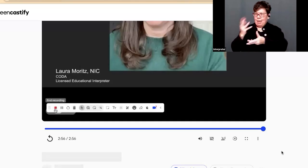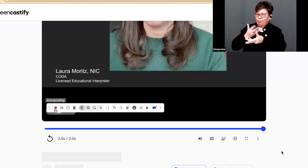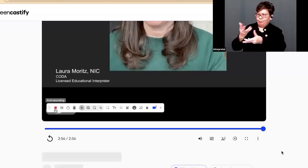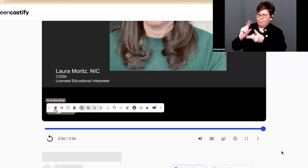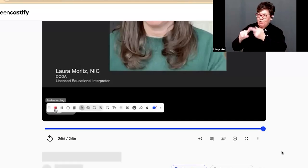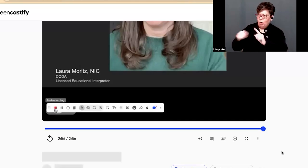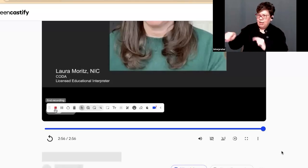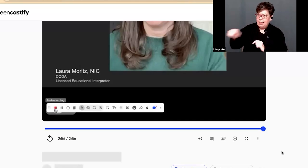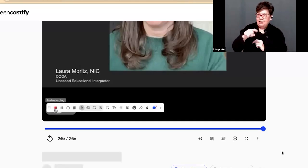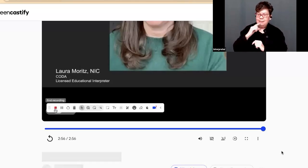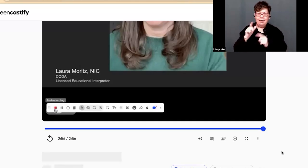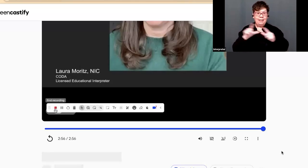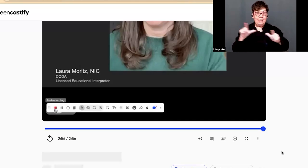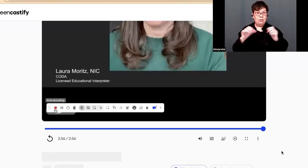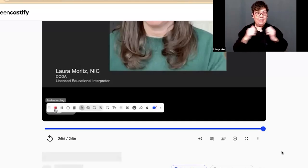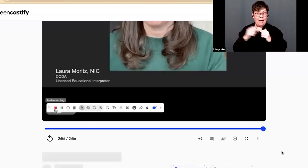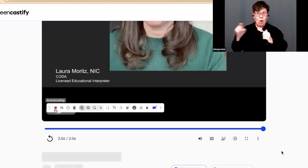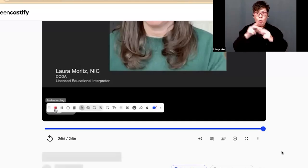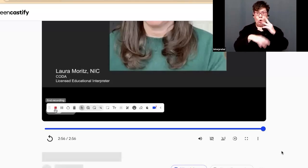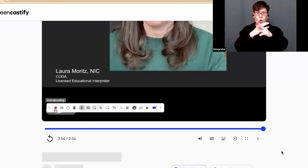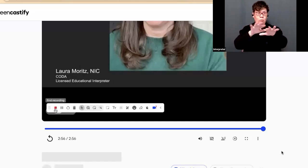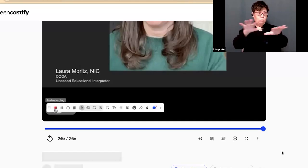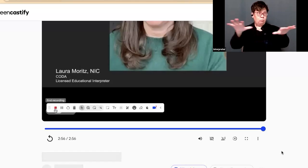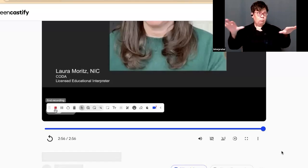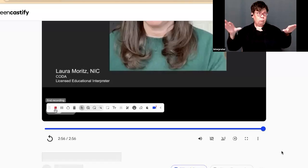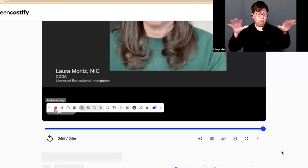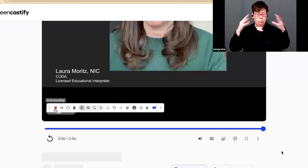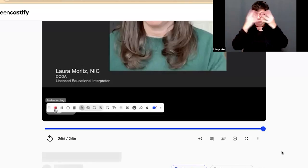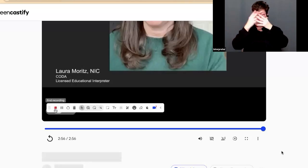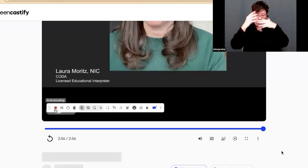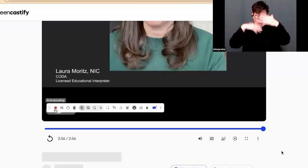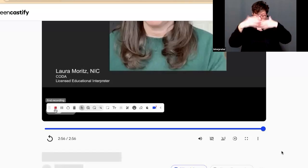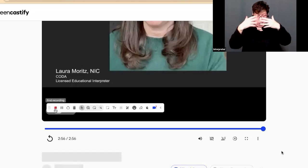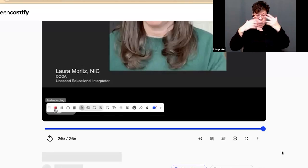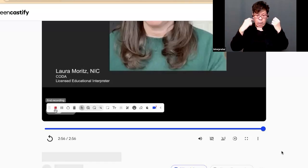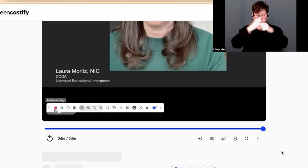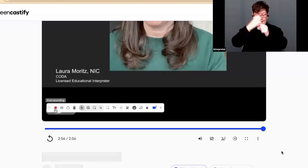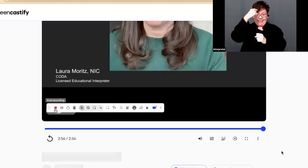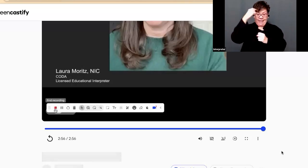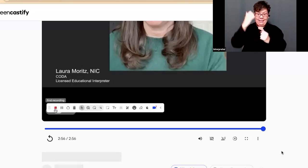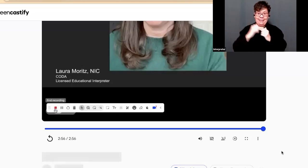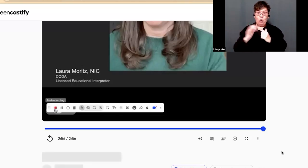Language is how you make sense of the world around you. It's how you form your ideas,